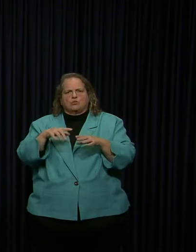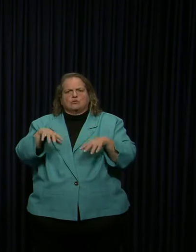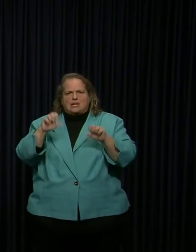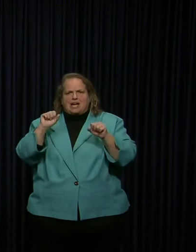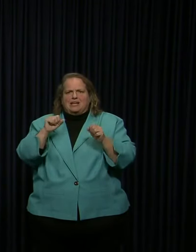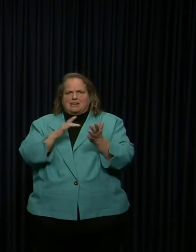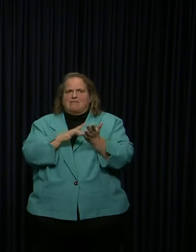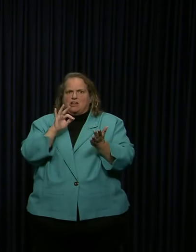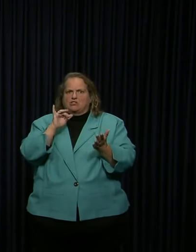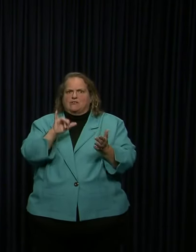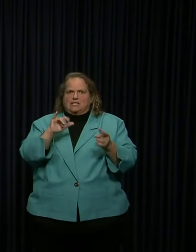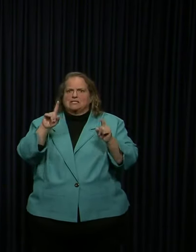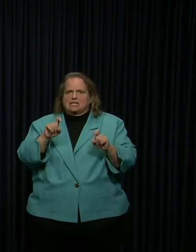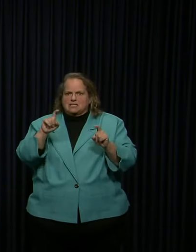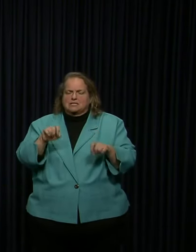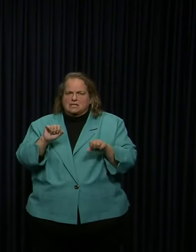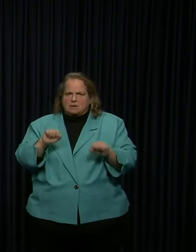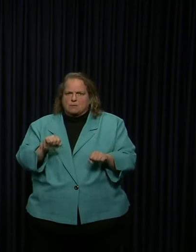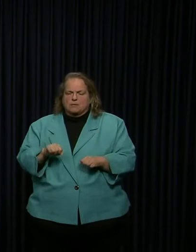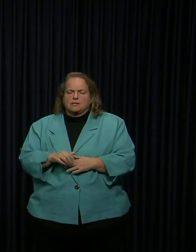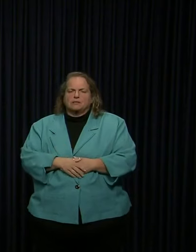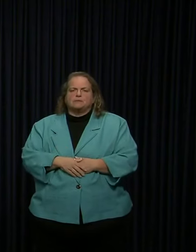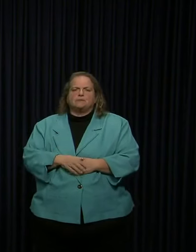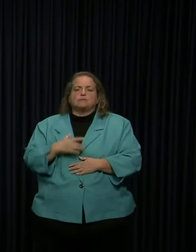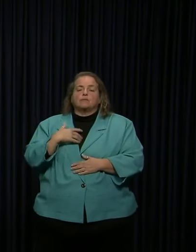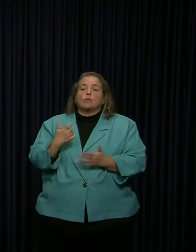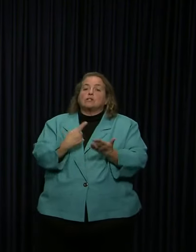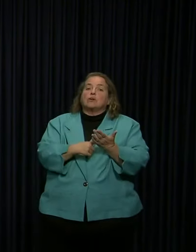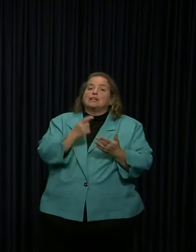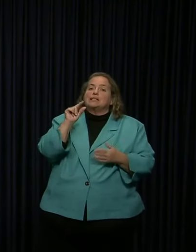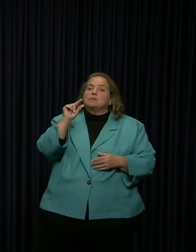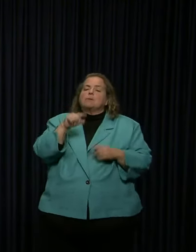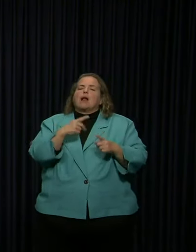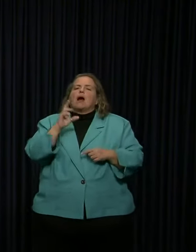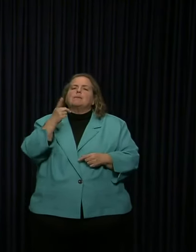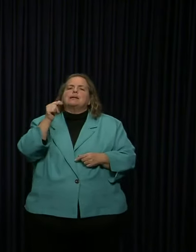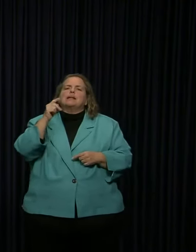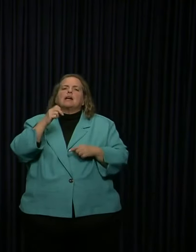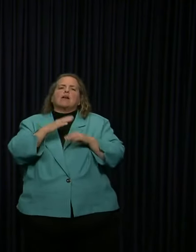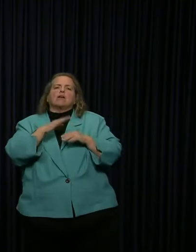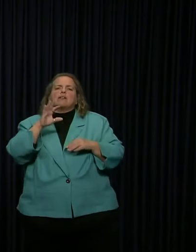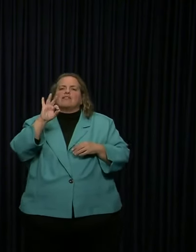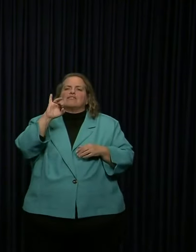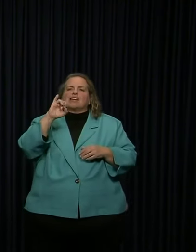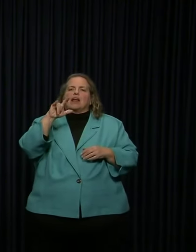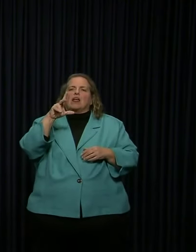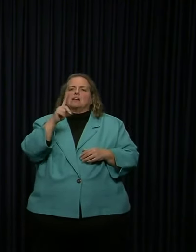IF IT'S AN EMERGENCY WITH A NURSING HOME AND THERE IS NOT